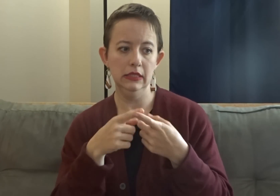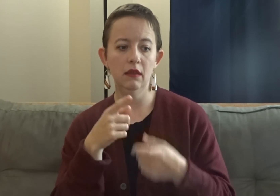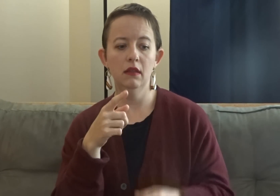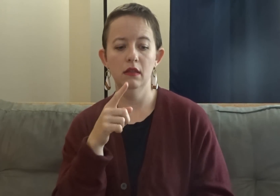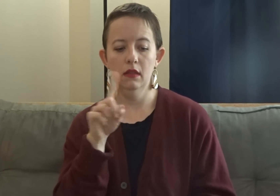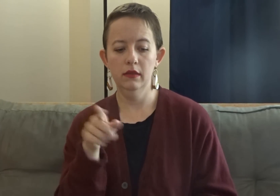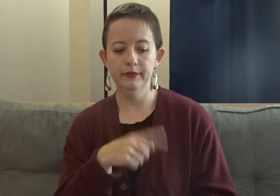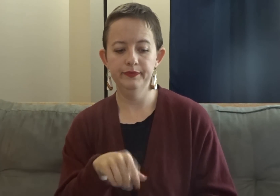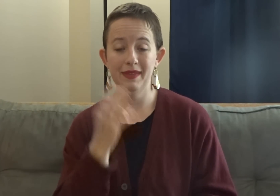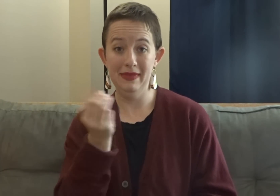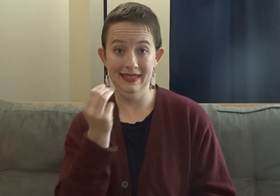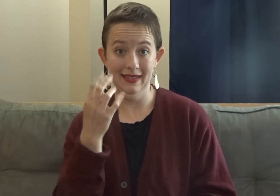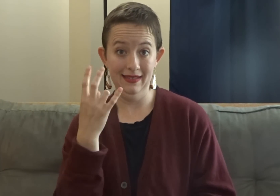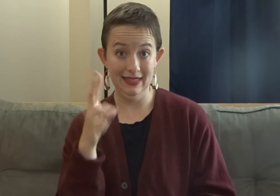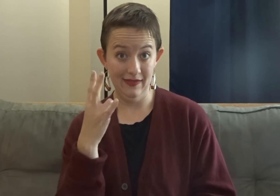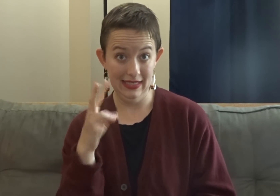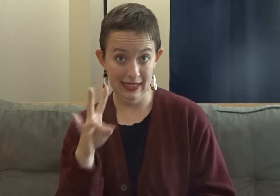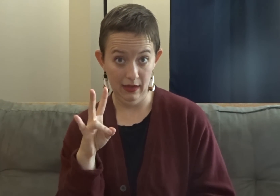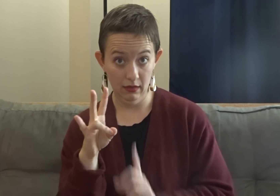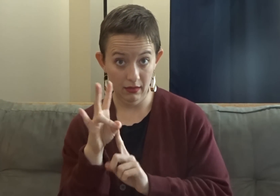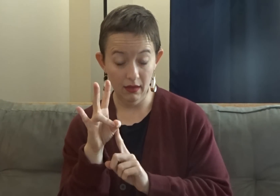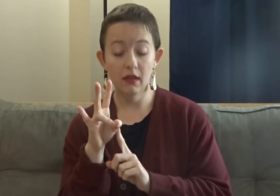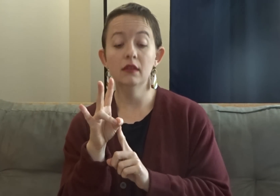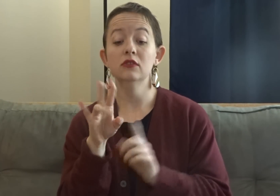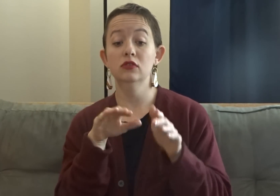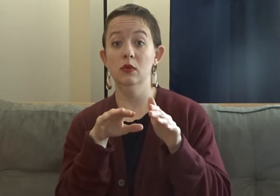but she will continue that until Monday the 17th.